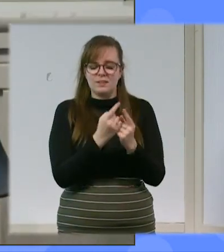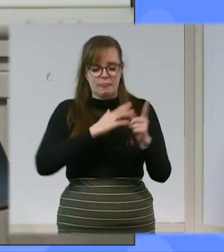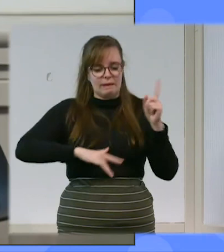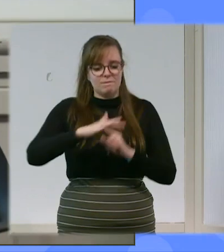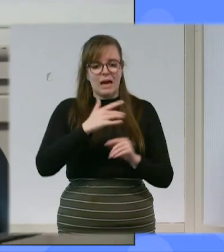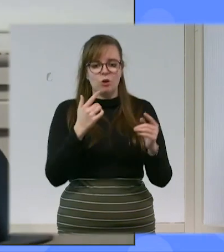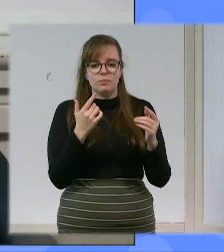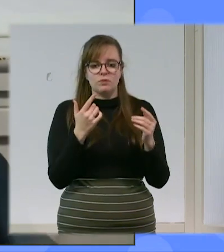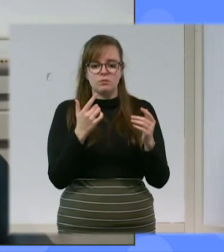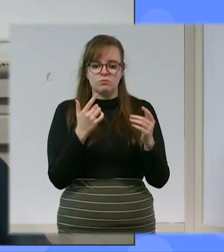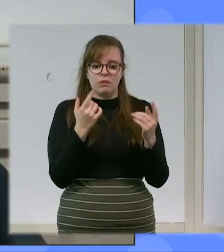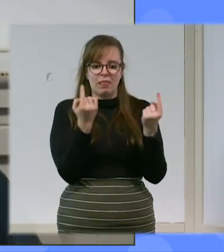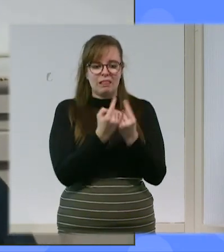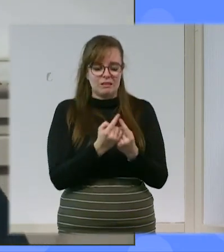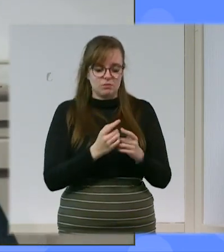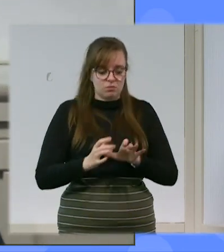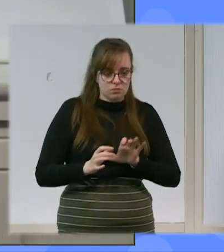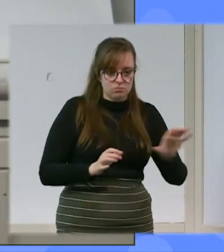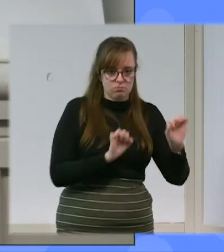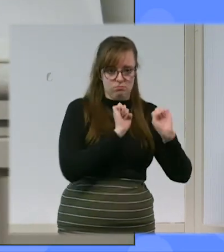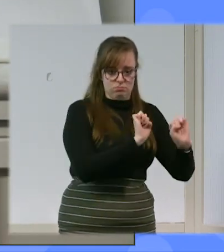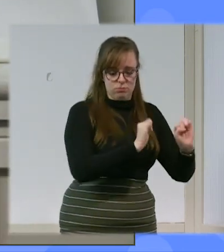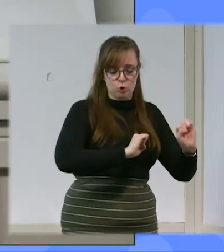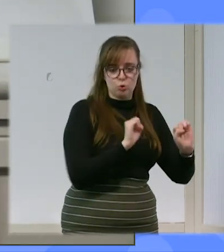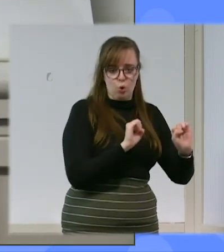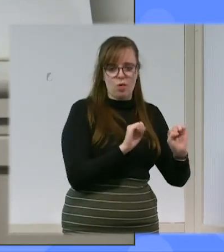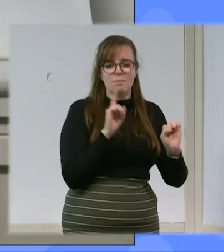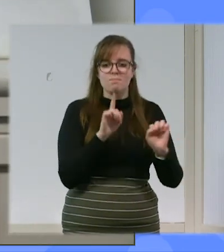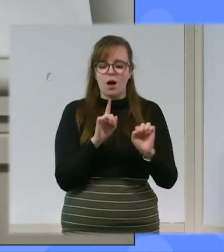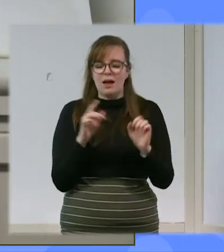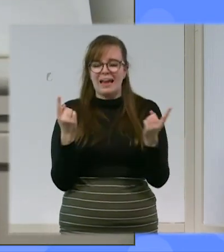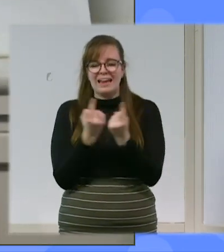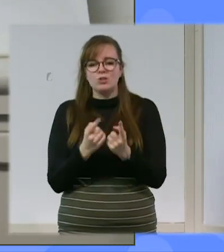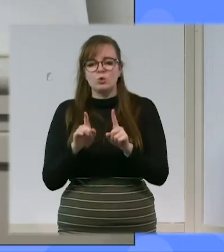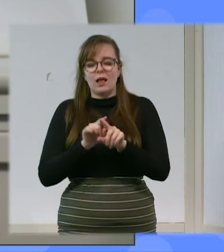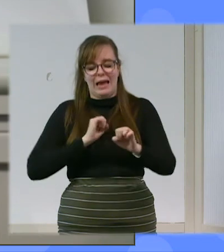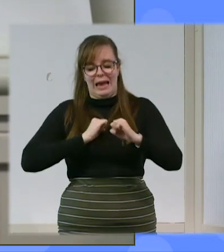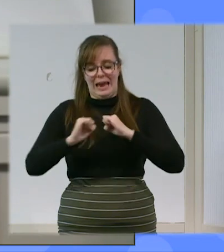Scotland but a lot of issues like energy which is at the heart of how you change